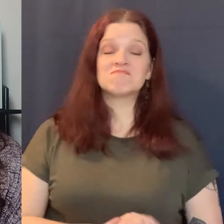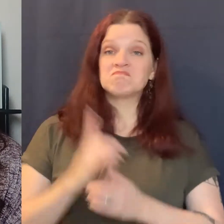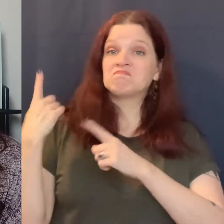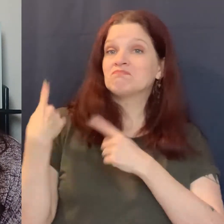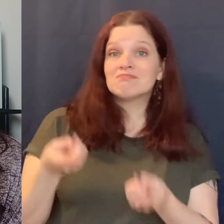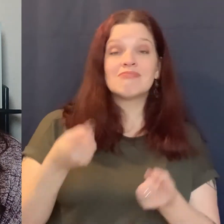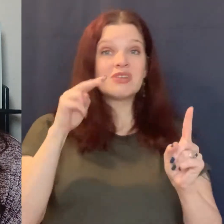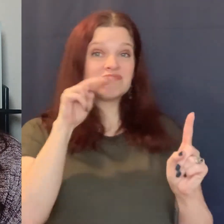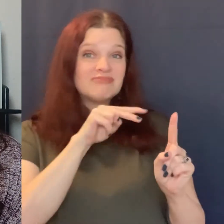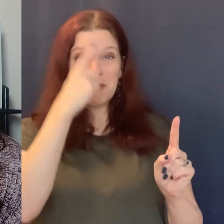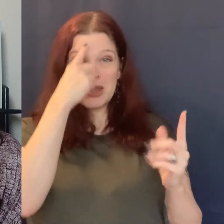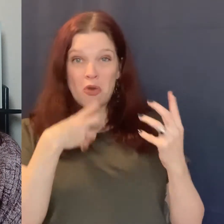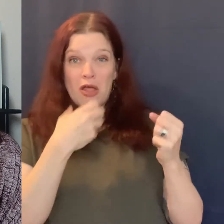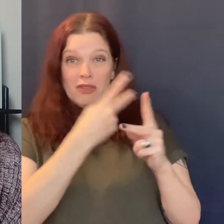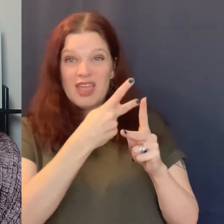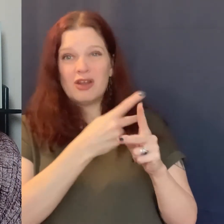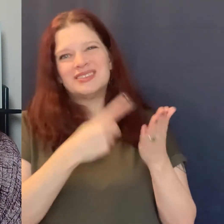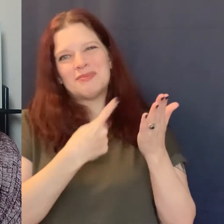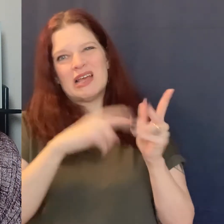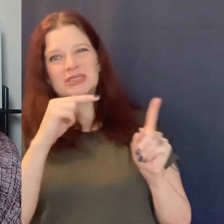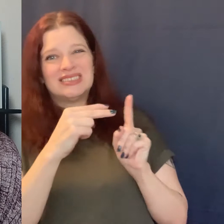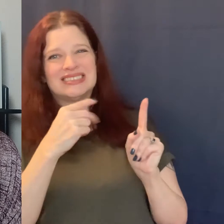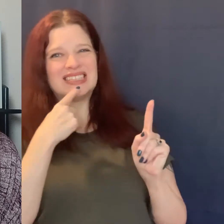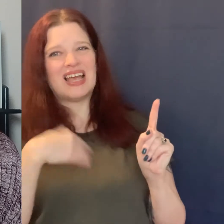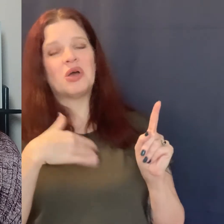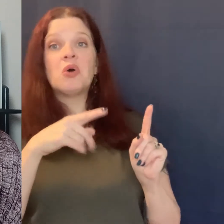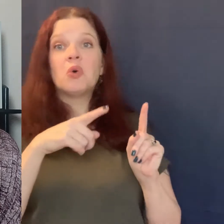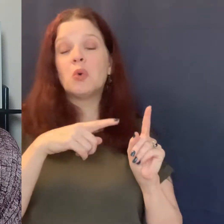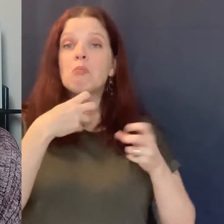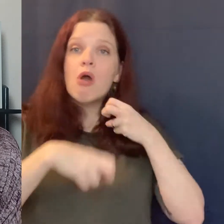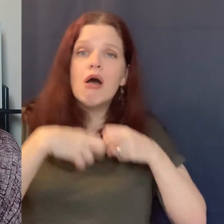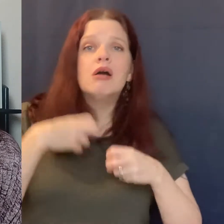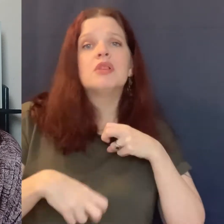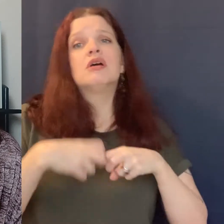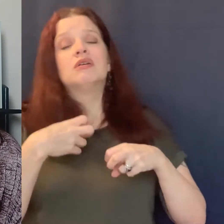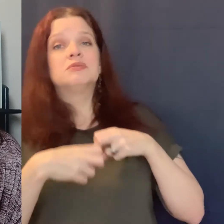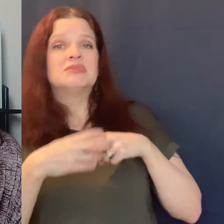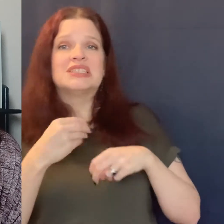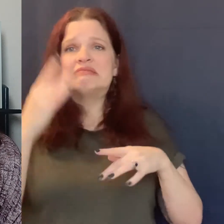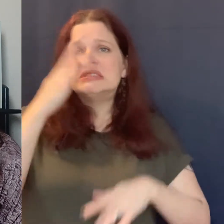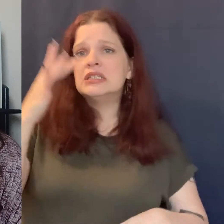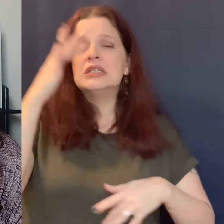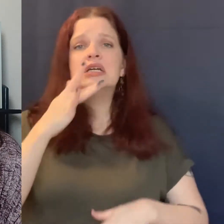The traditional view of mental health care sometimes takes the perspective of really focusing on symptoms and focusing on solving problems